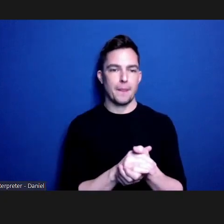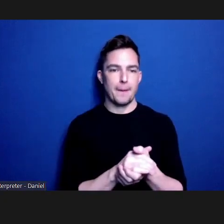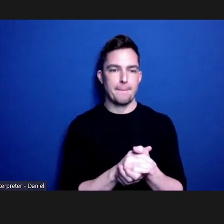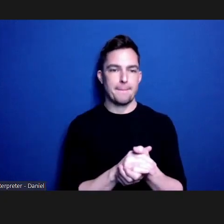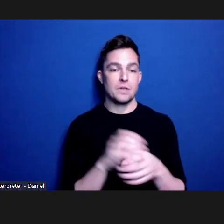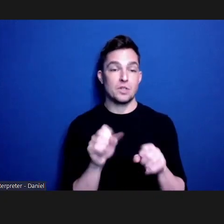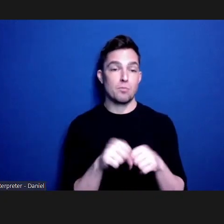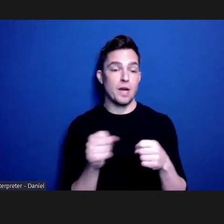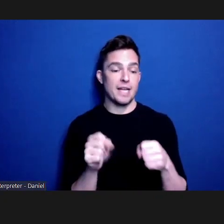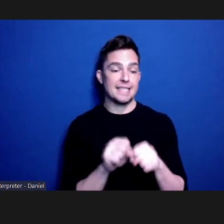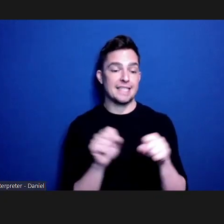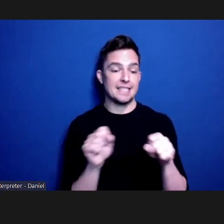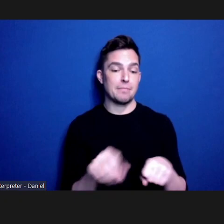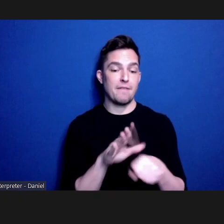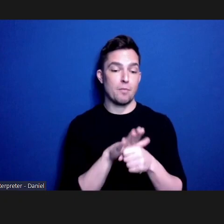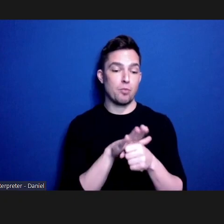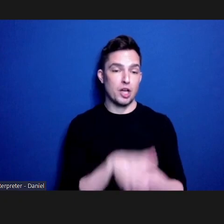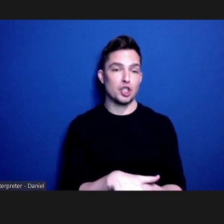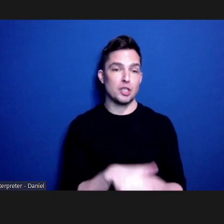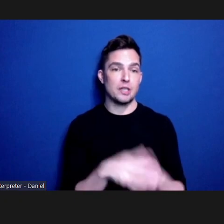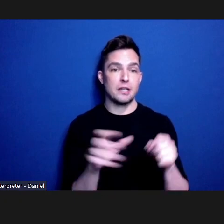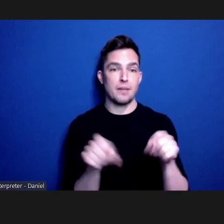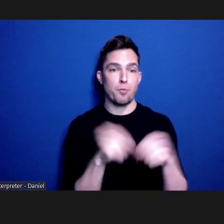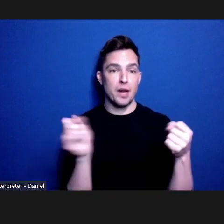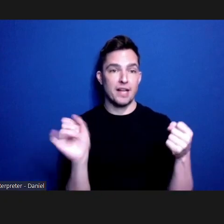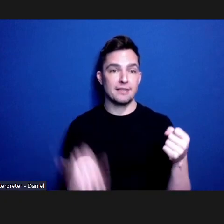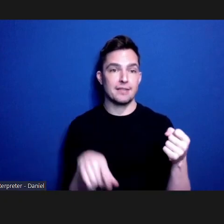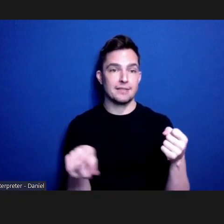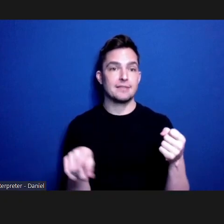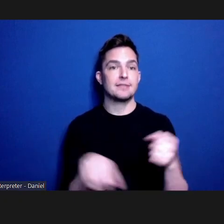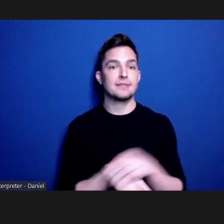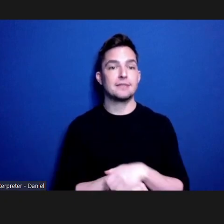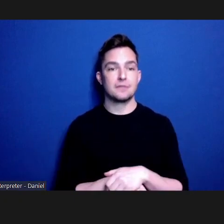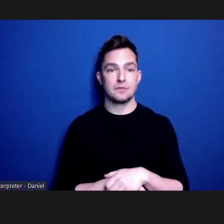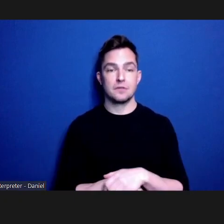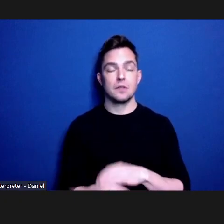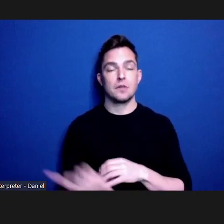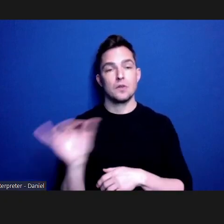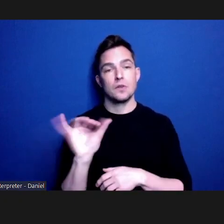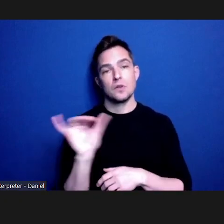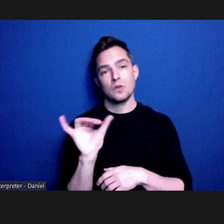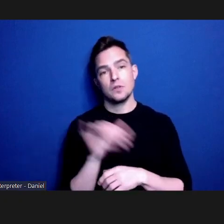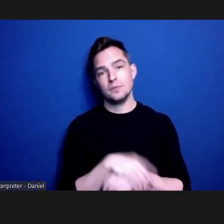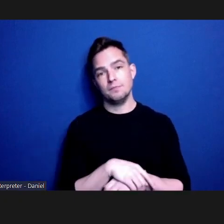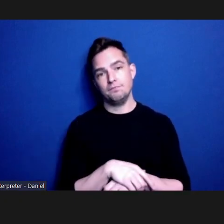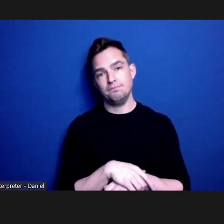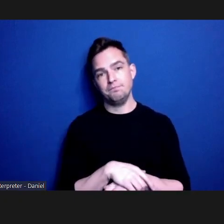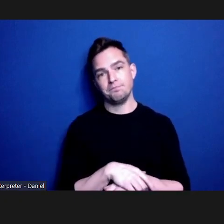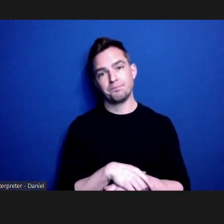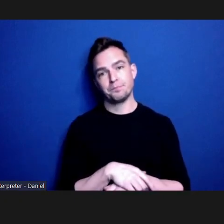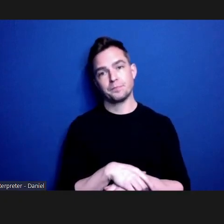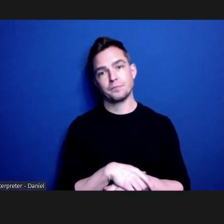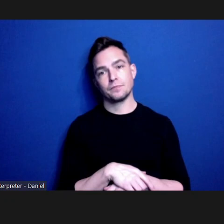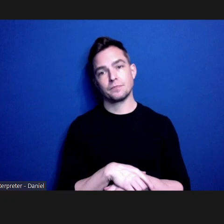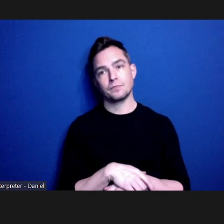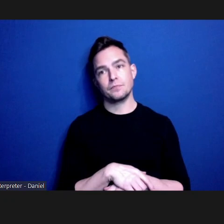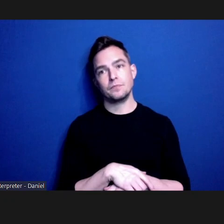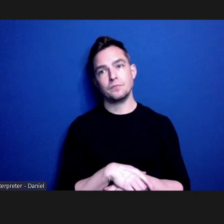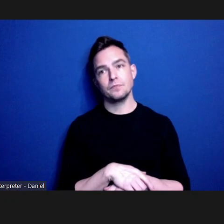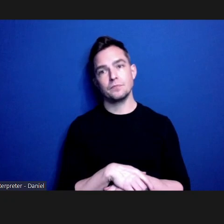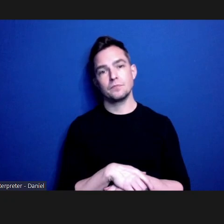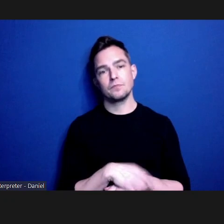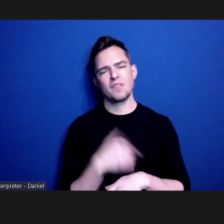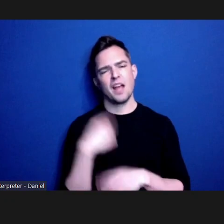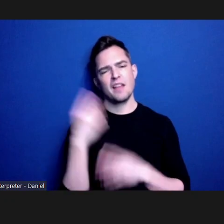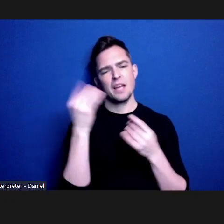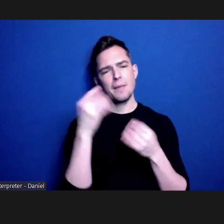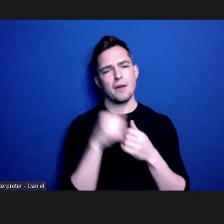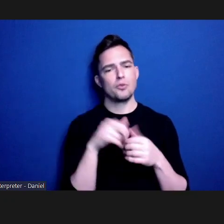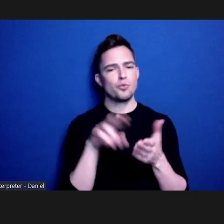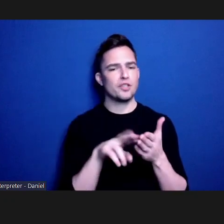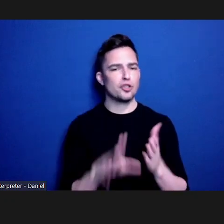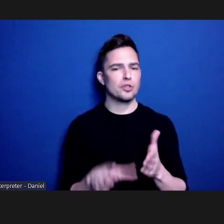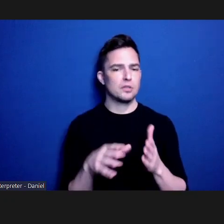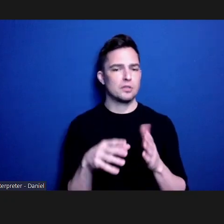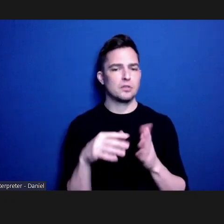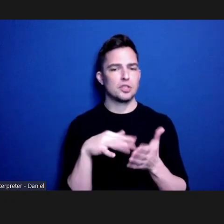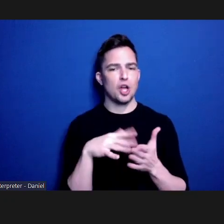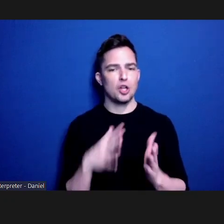of oppression. I also think about, you know, how researchers, scholars policymakers, how